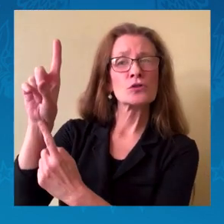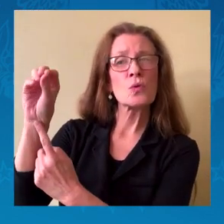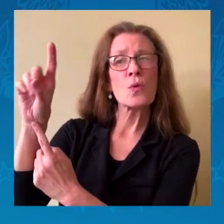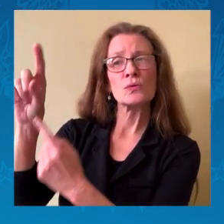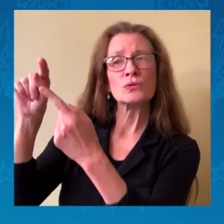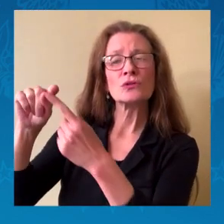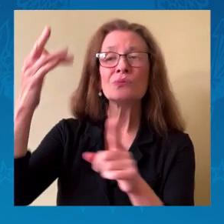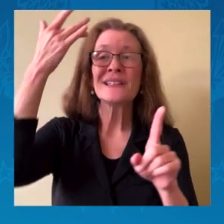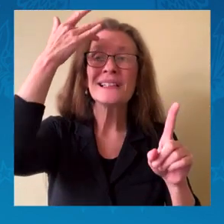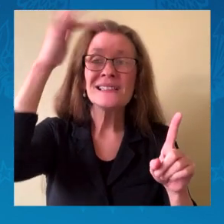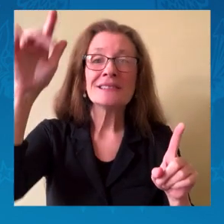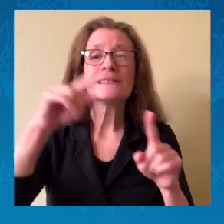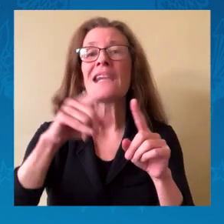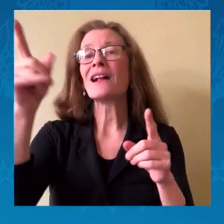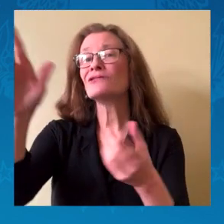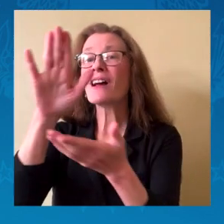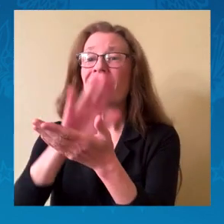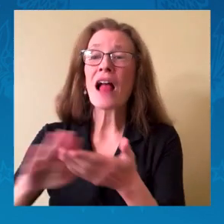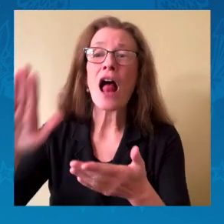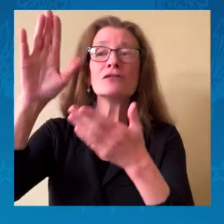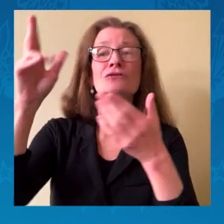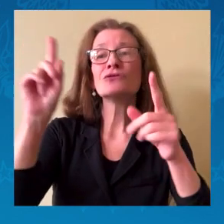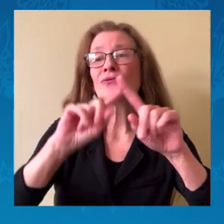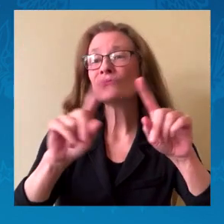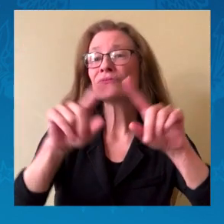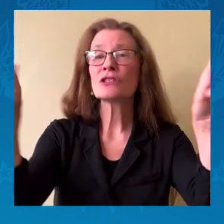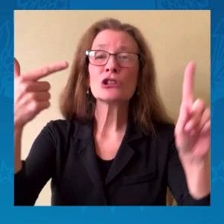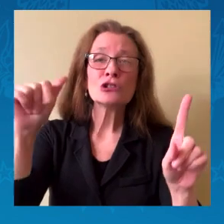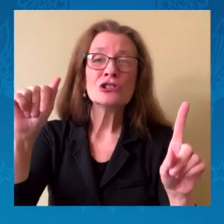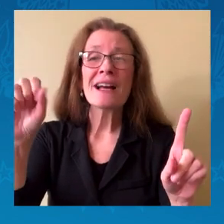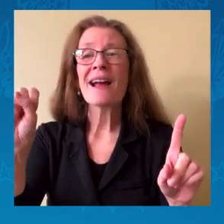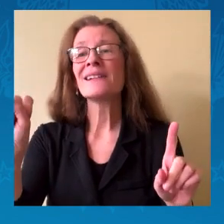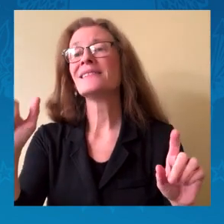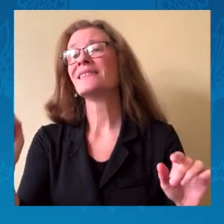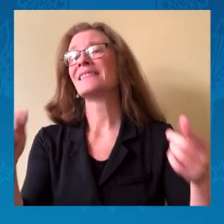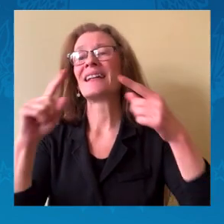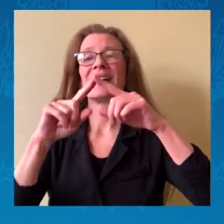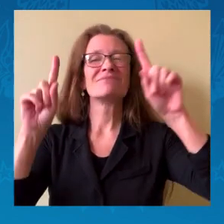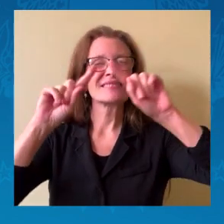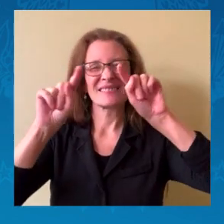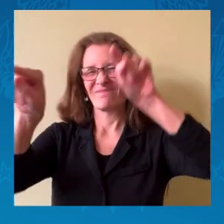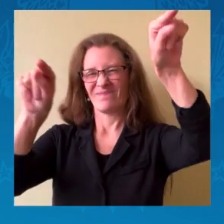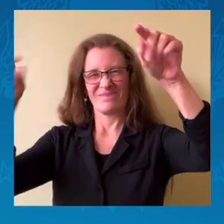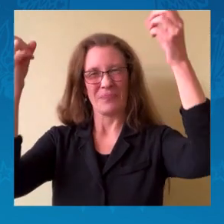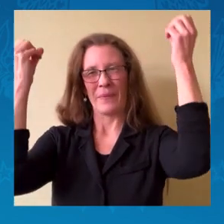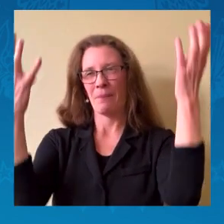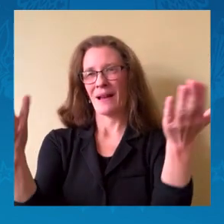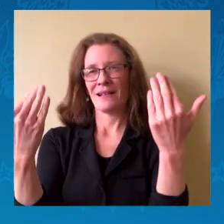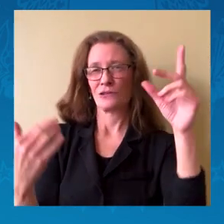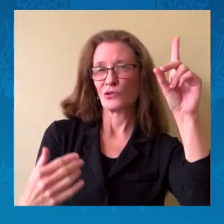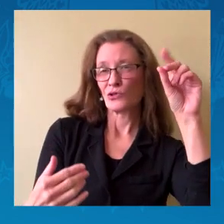GSA Digital Corps Interim Program and the DOD Pathways Program provide opportunities for STEM talent